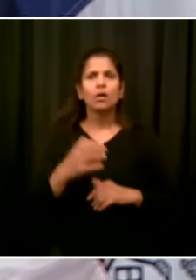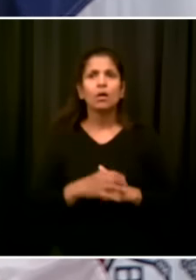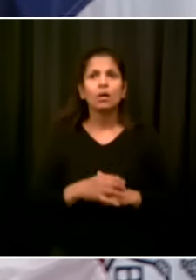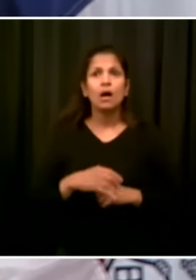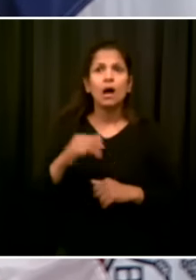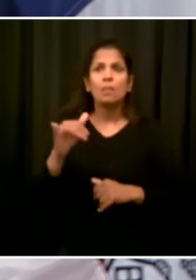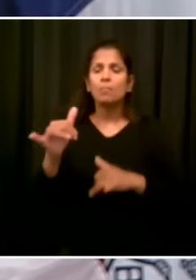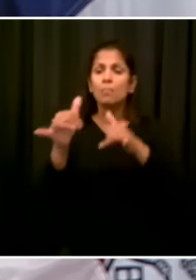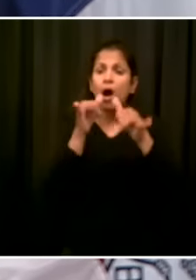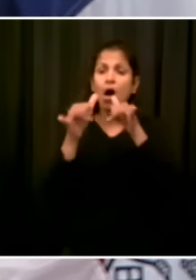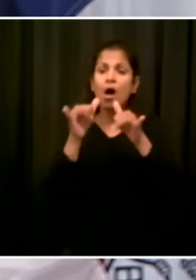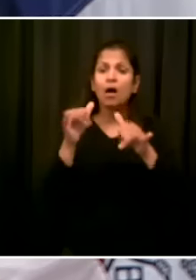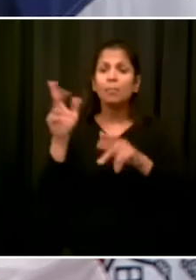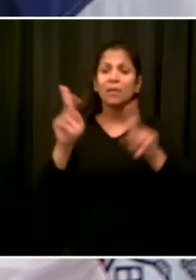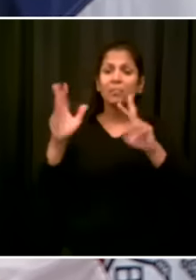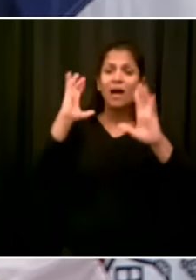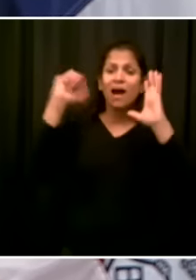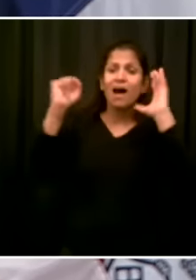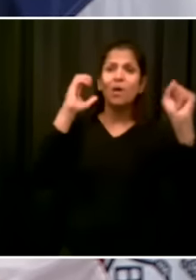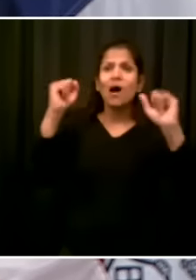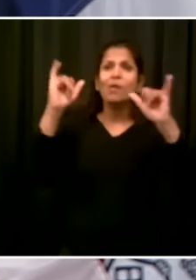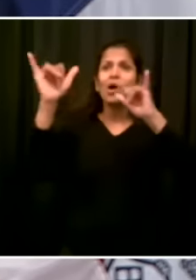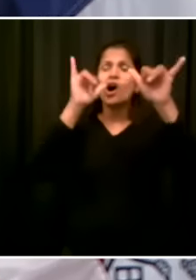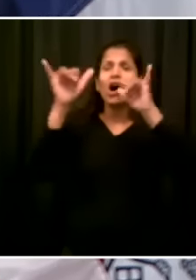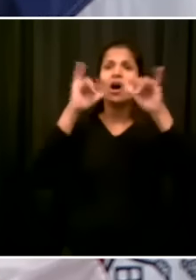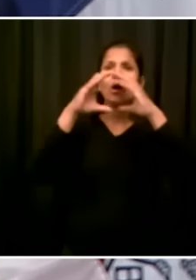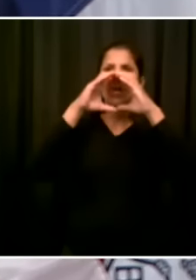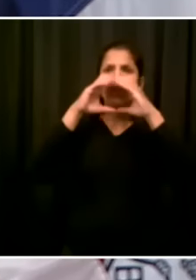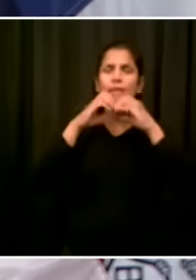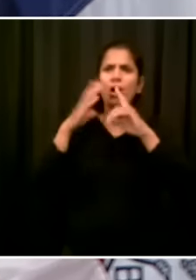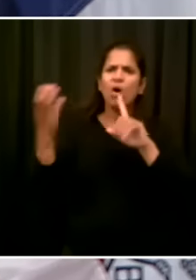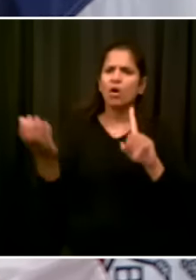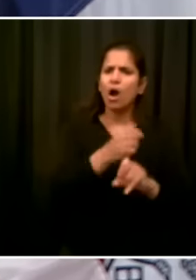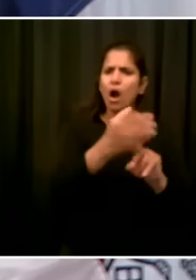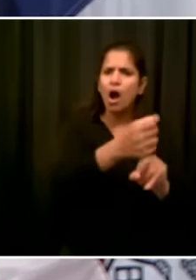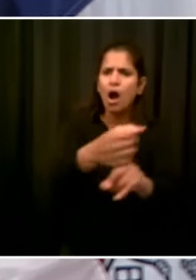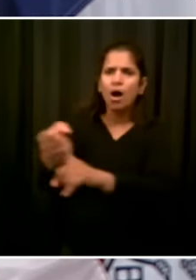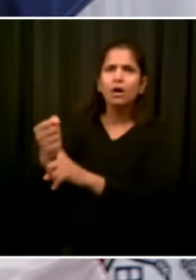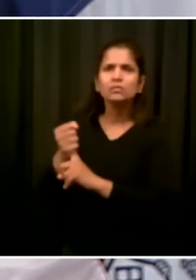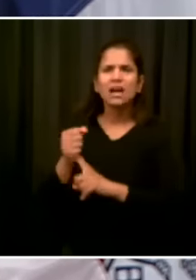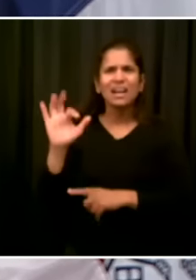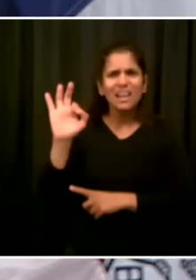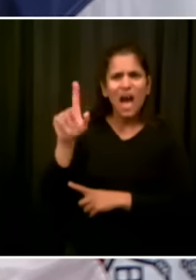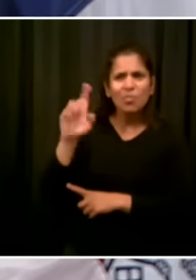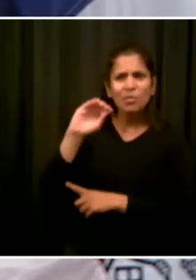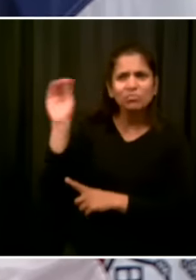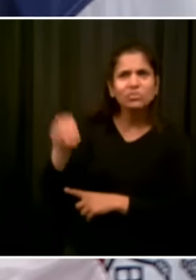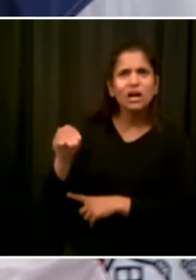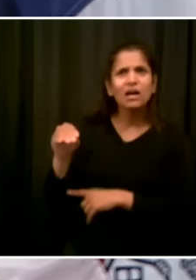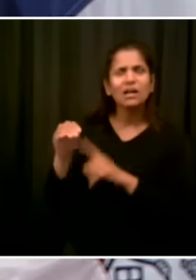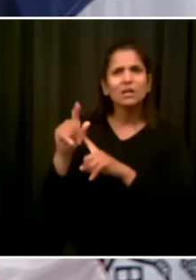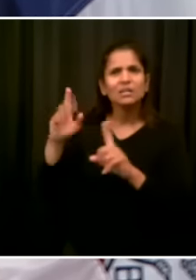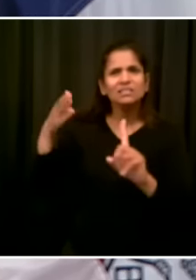EVIDENCE THAT IT WILL BE SAFE. GOOD MORNING MR. MAYOR.